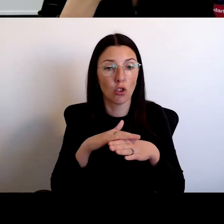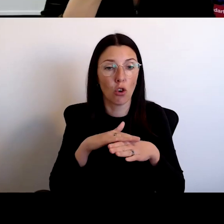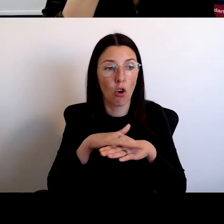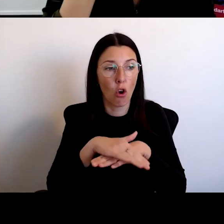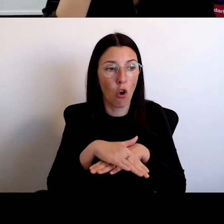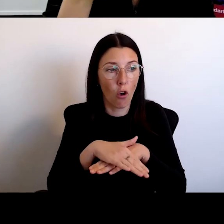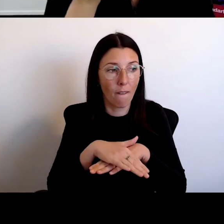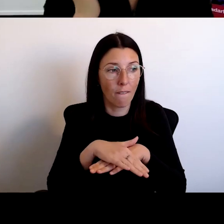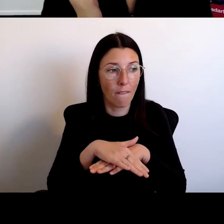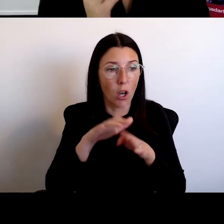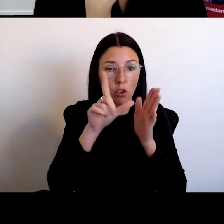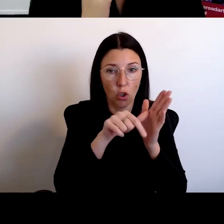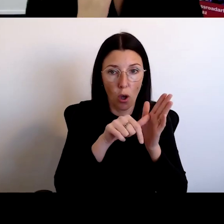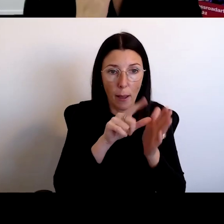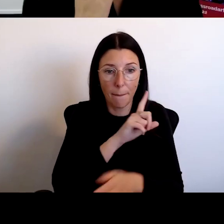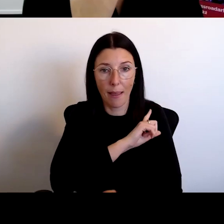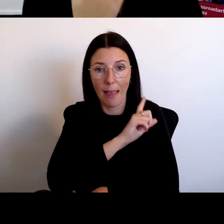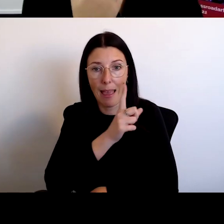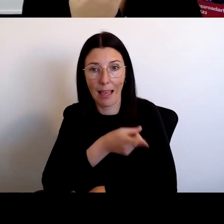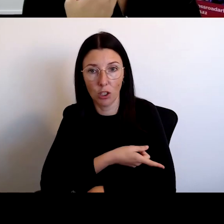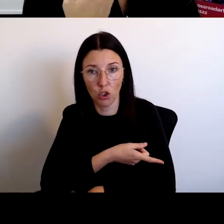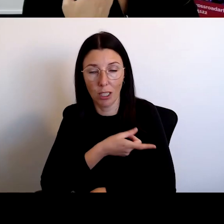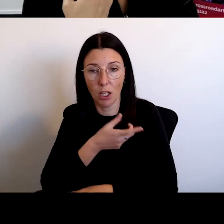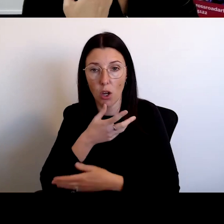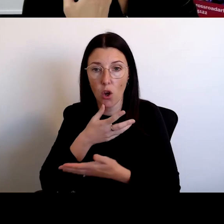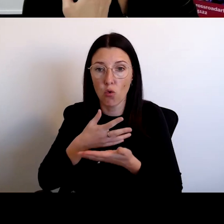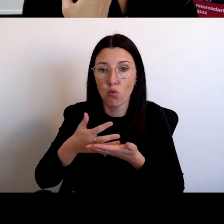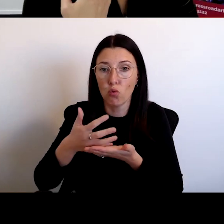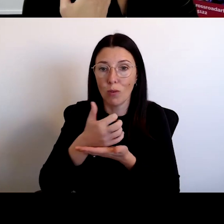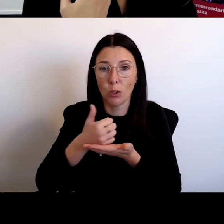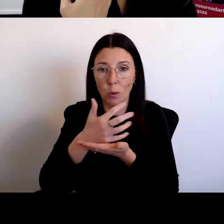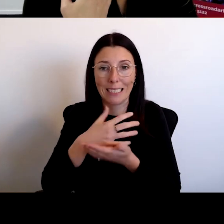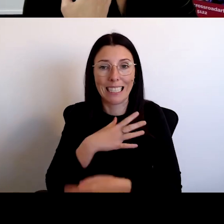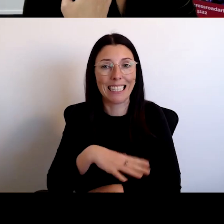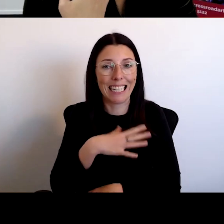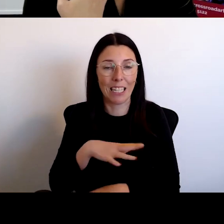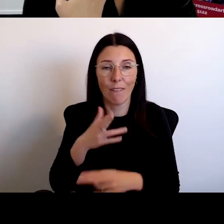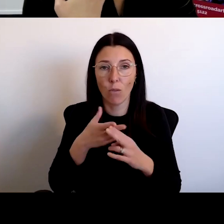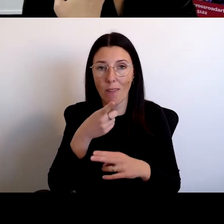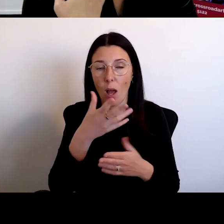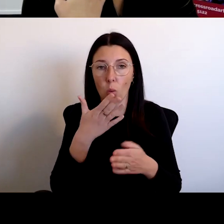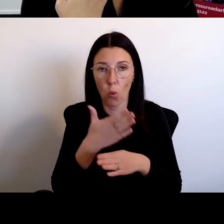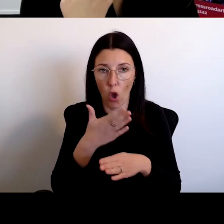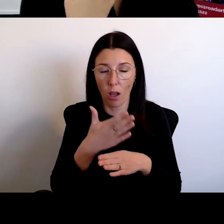time, energy and resources that are required to do this work because fundraising is work.